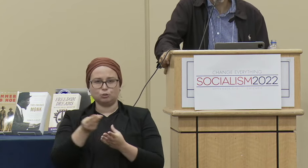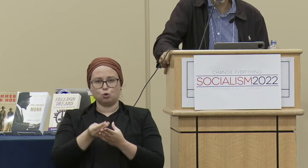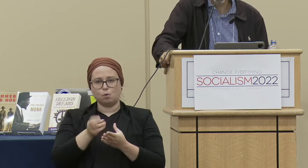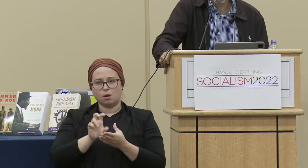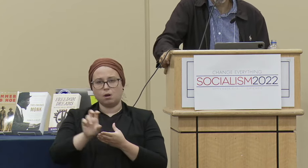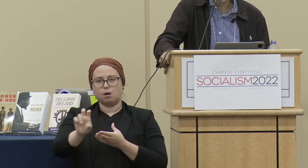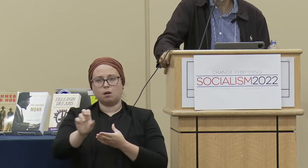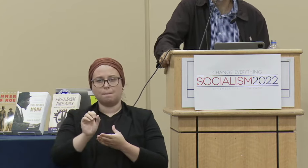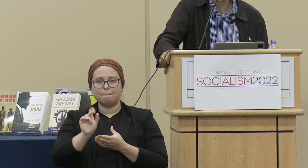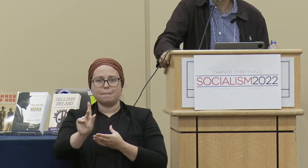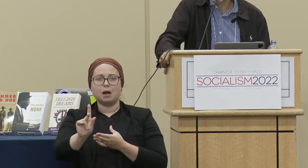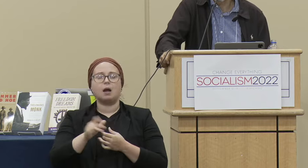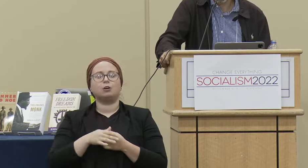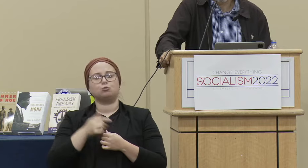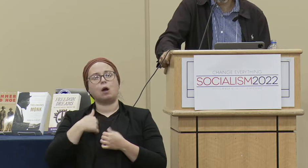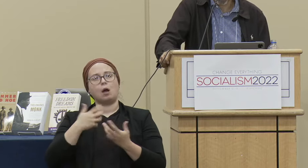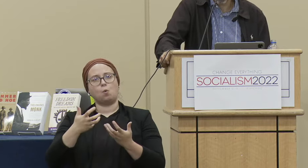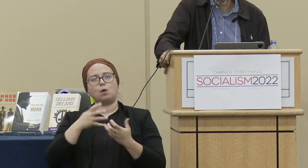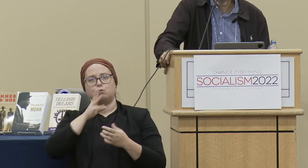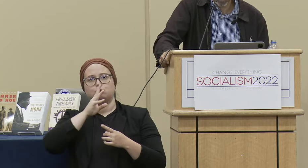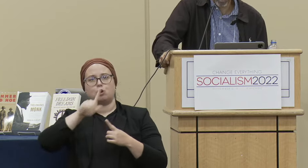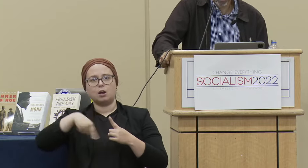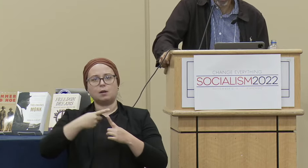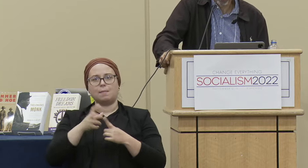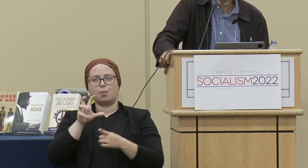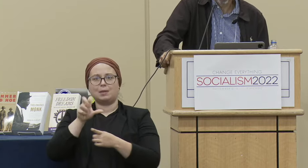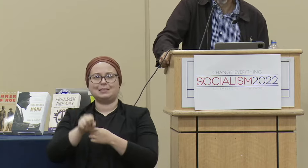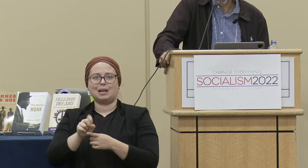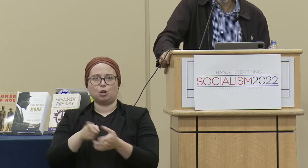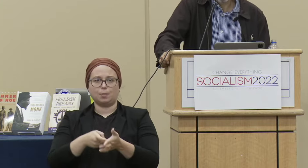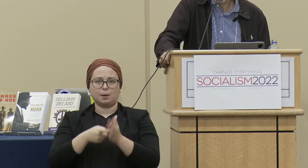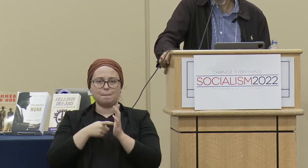So, let us pause for a moment, because I did mention reparations. I want to talk about the attack on the demand